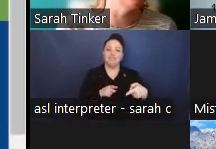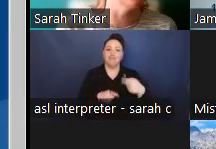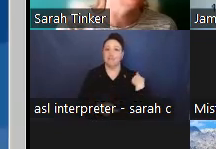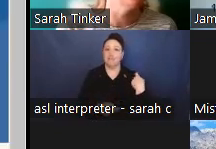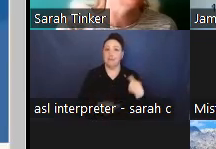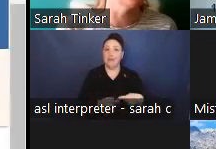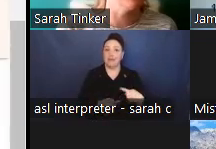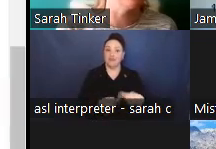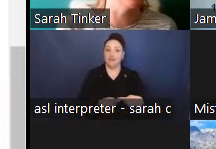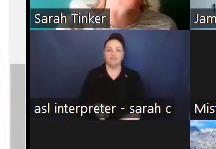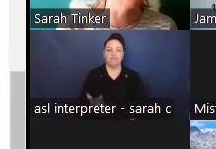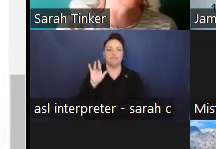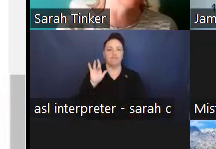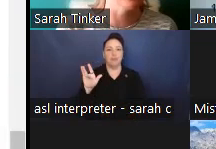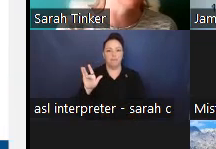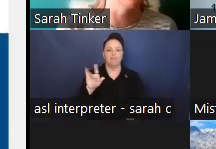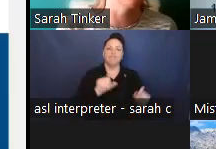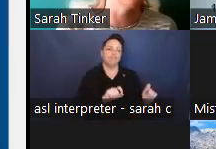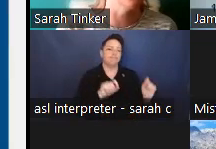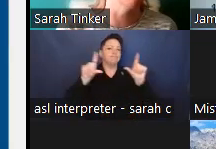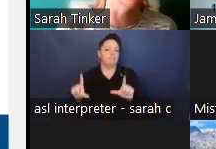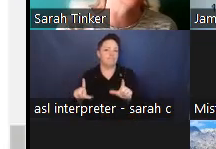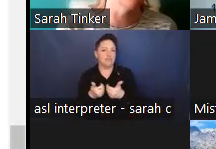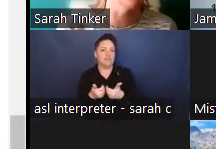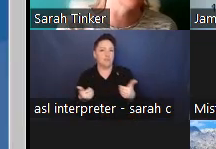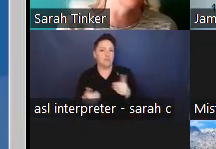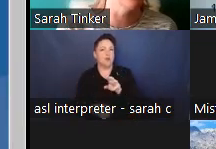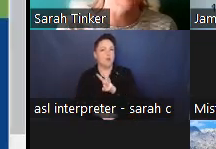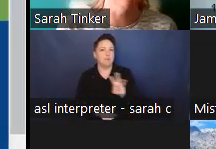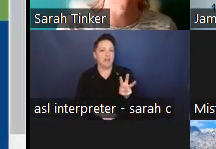to the Spanish version of so will you see more Spanish content.